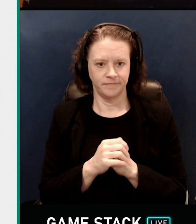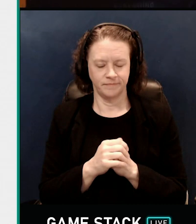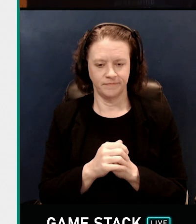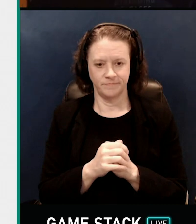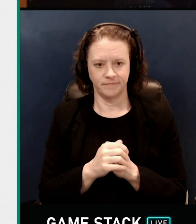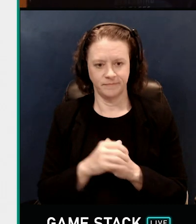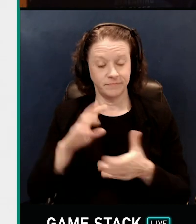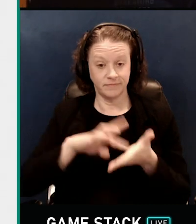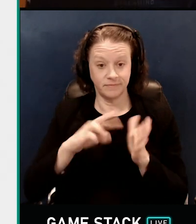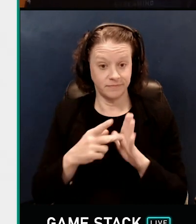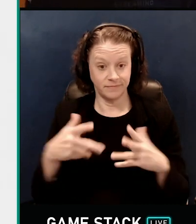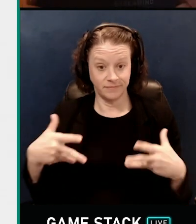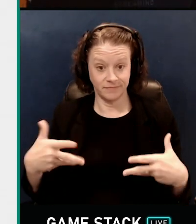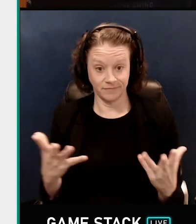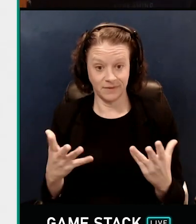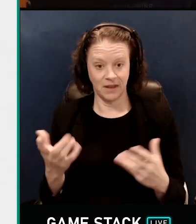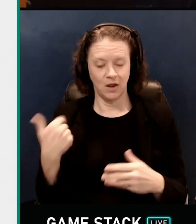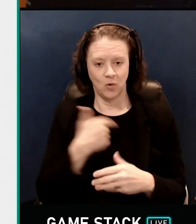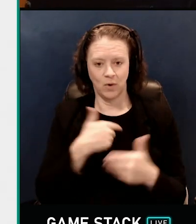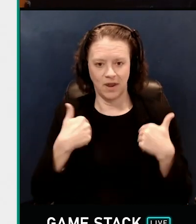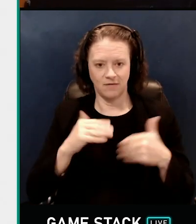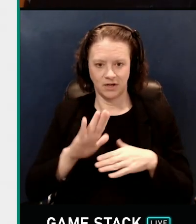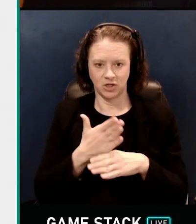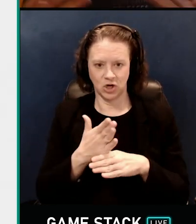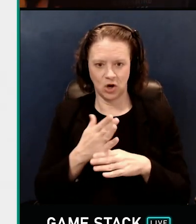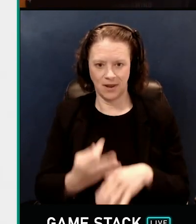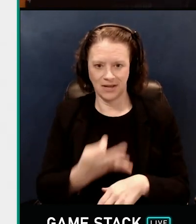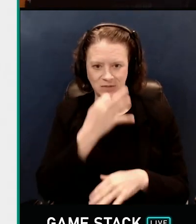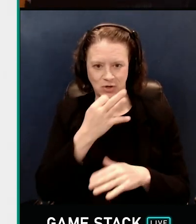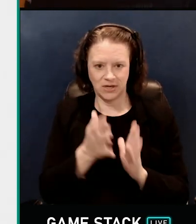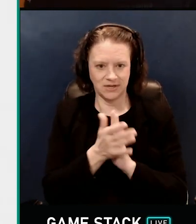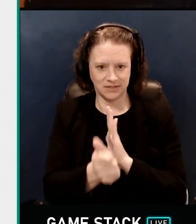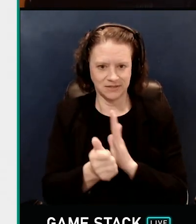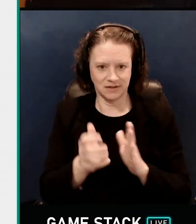This creates a shared expertise across not only our team,